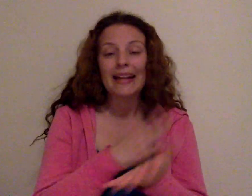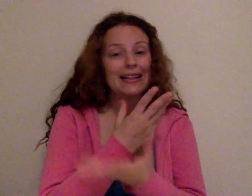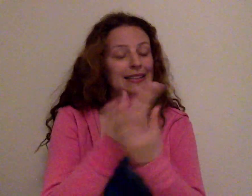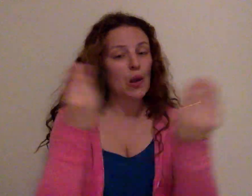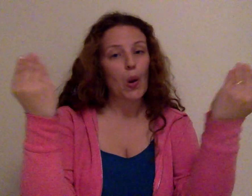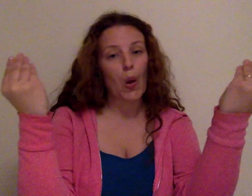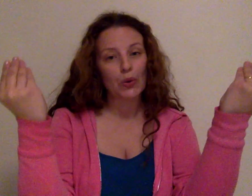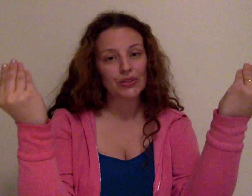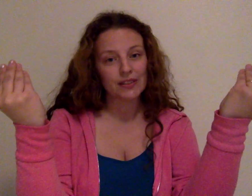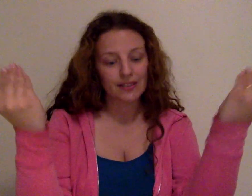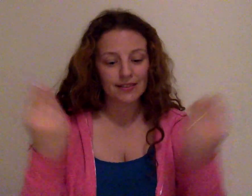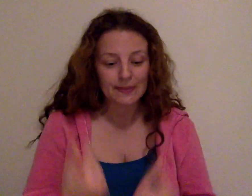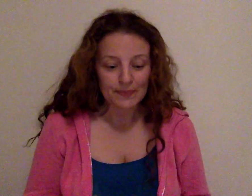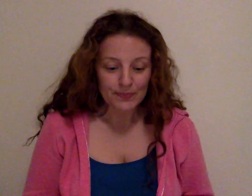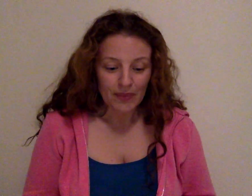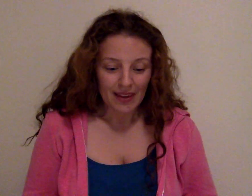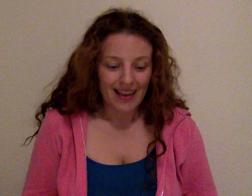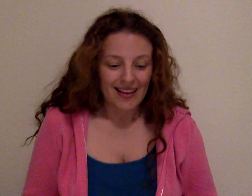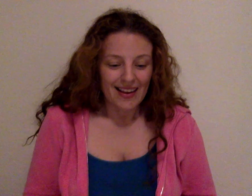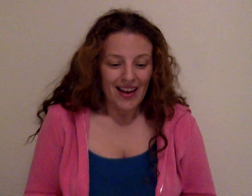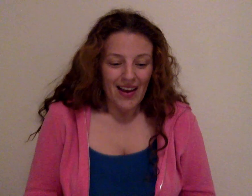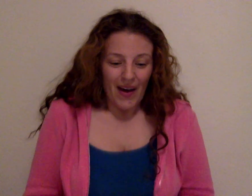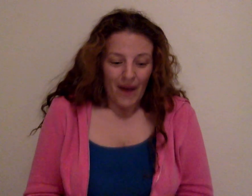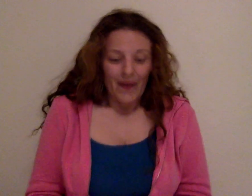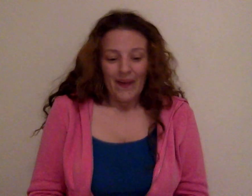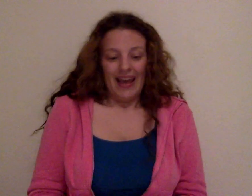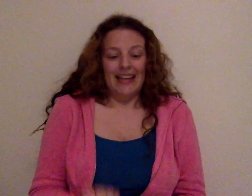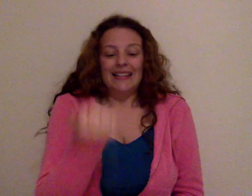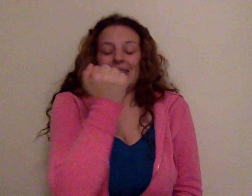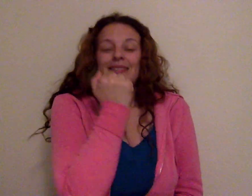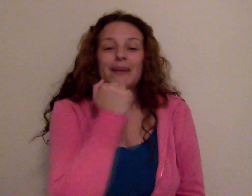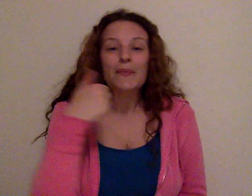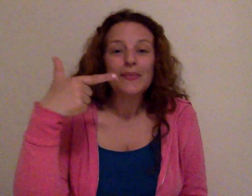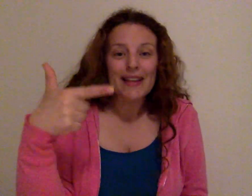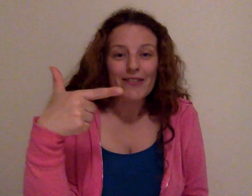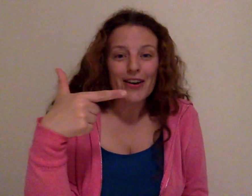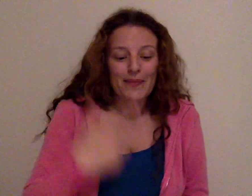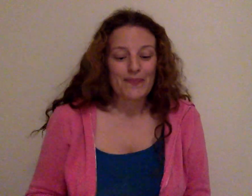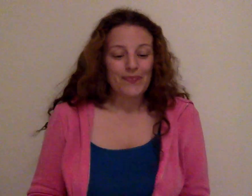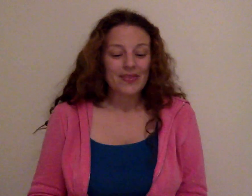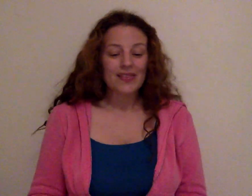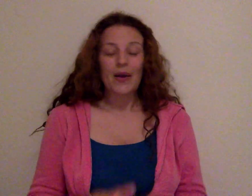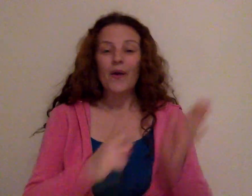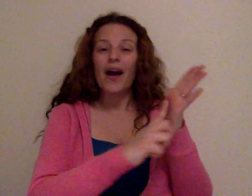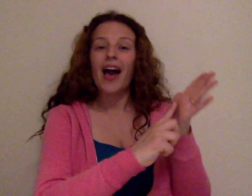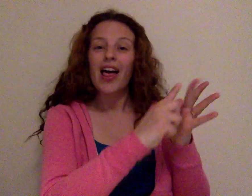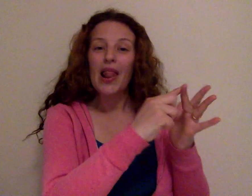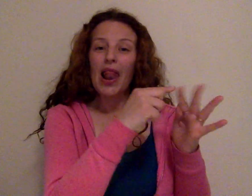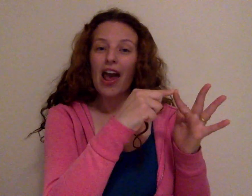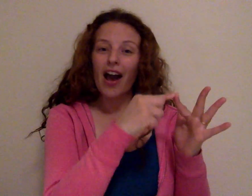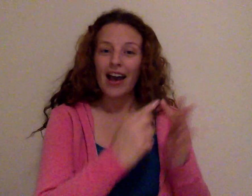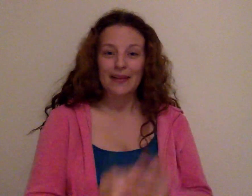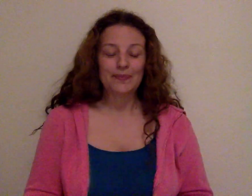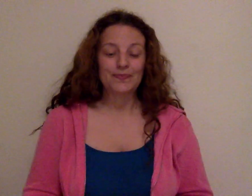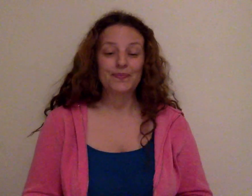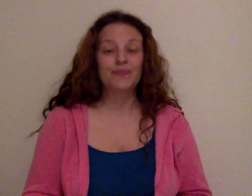Otherwise the meanings lost Number 7 Lie